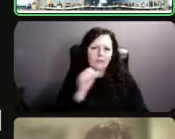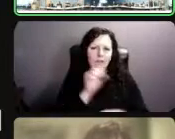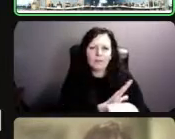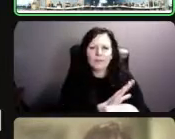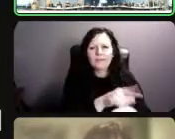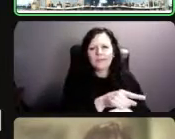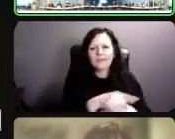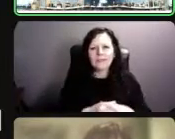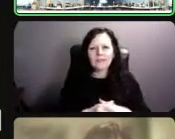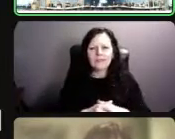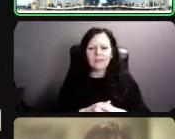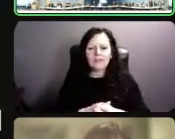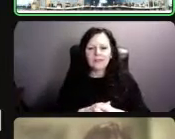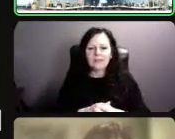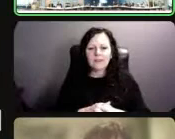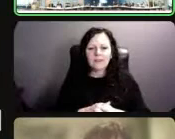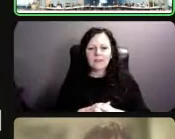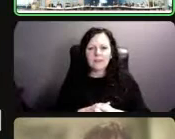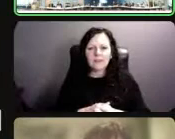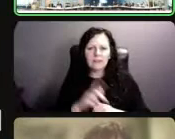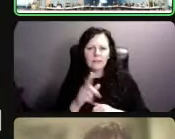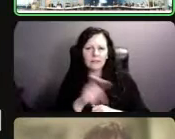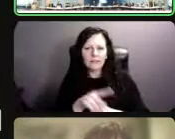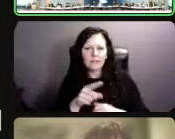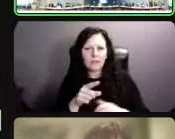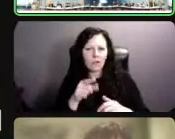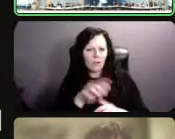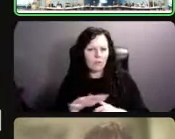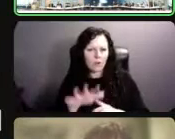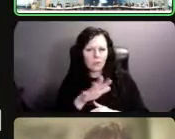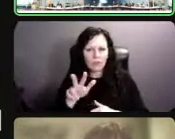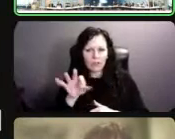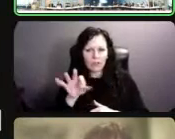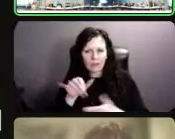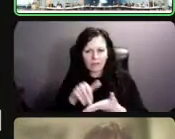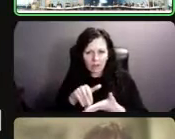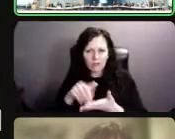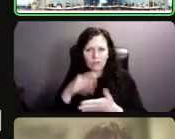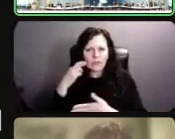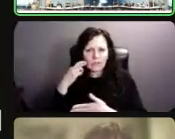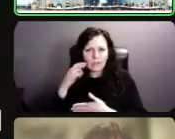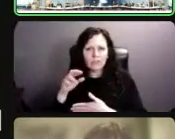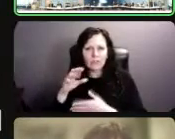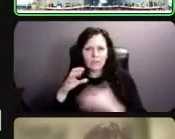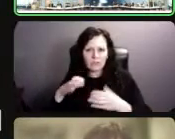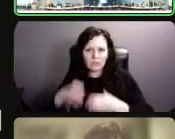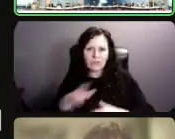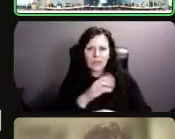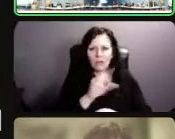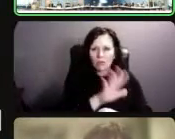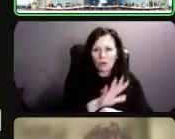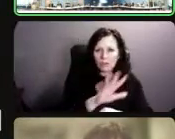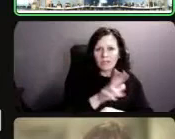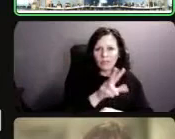IT DEFINITELY WILL AFFECT THE OVERALL IT'S JUST KNOWN AS IMPACT BONDS AND WHICH WILL GET